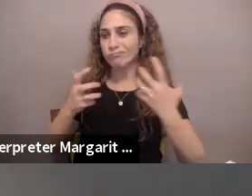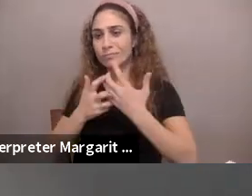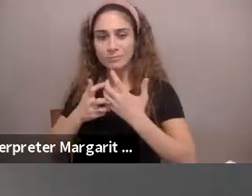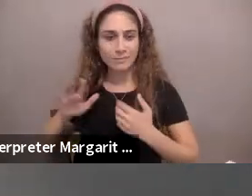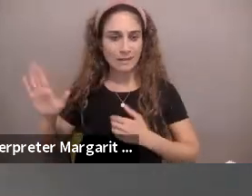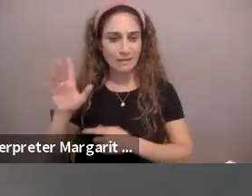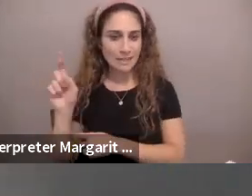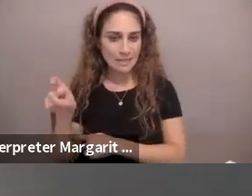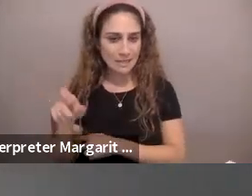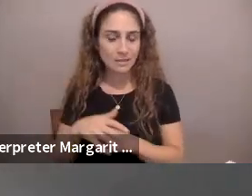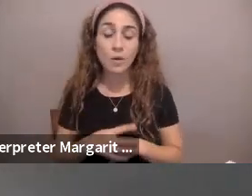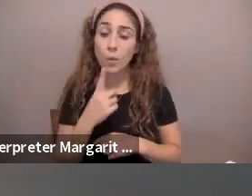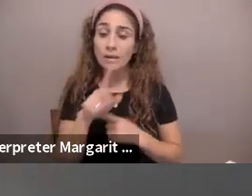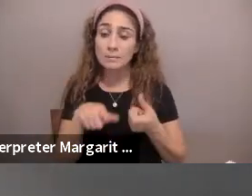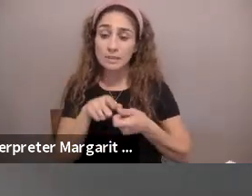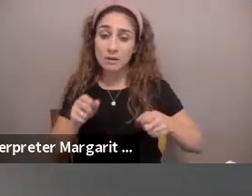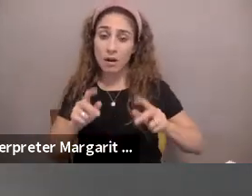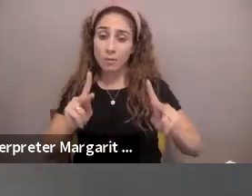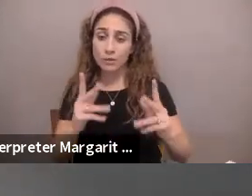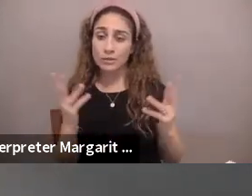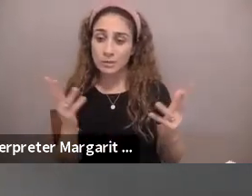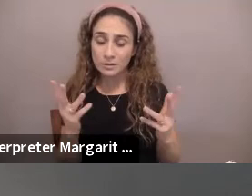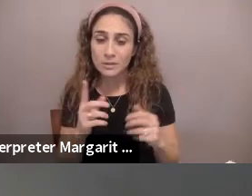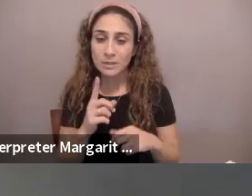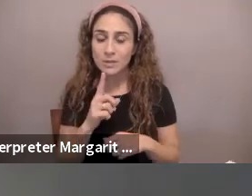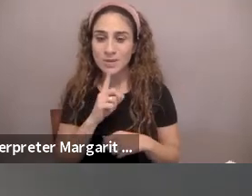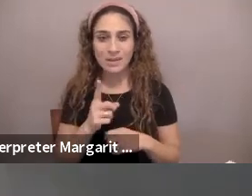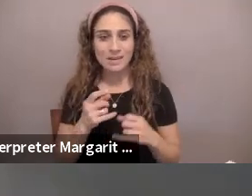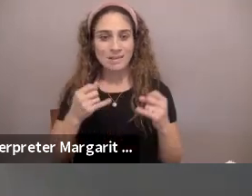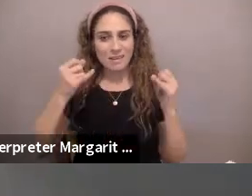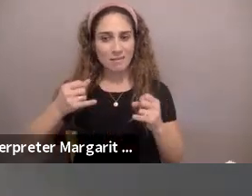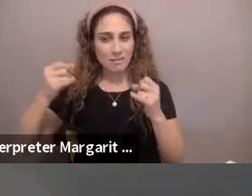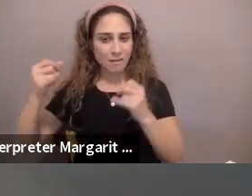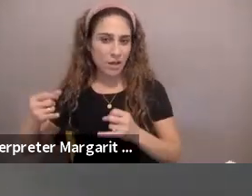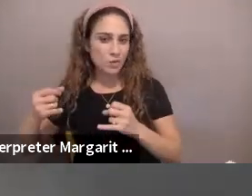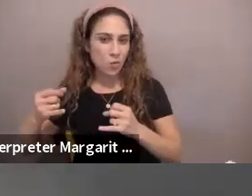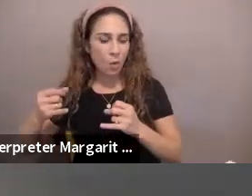One specific opportunity has been the individual sessions that she has been provided for each child.